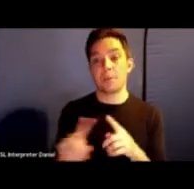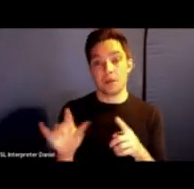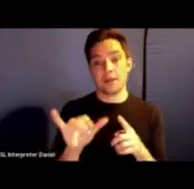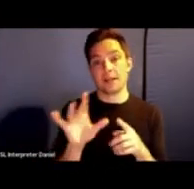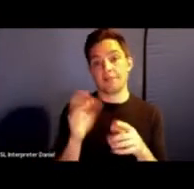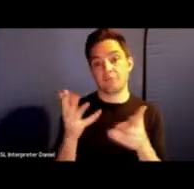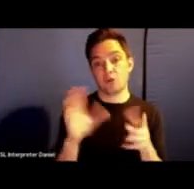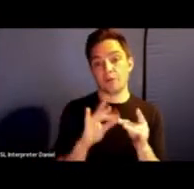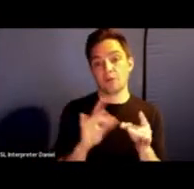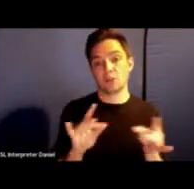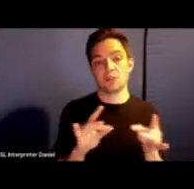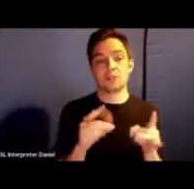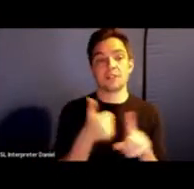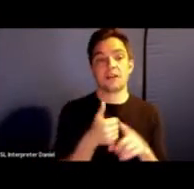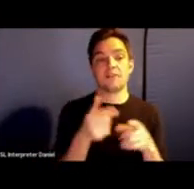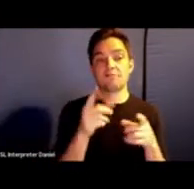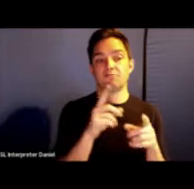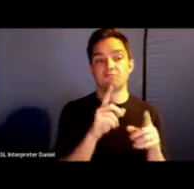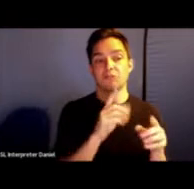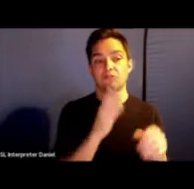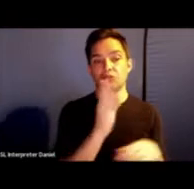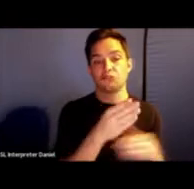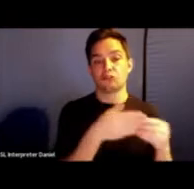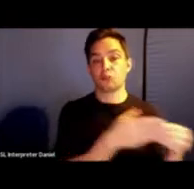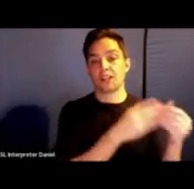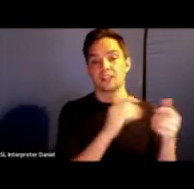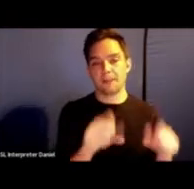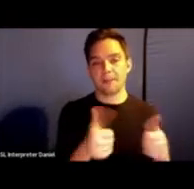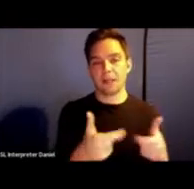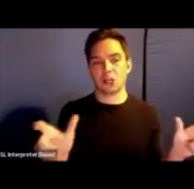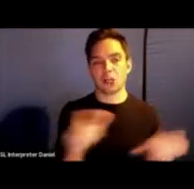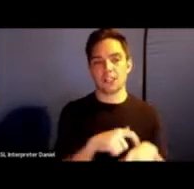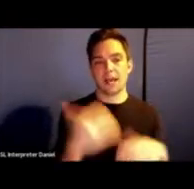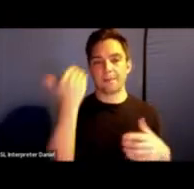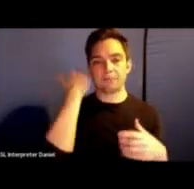about, subtraction can be a large time commitment, and involves a lot of knowledge and